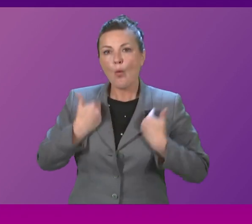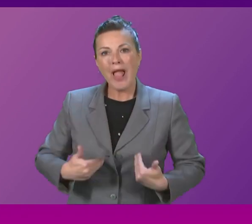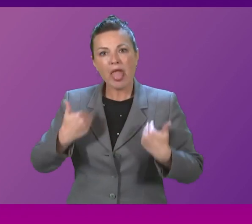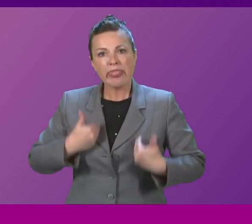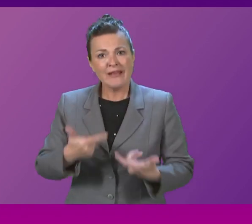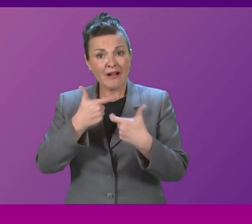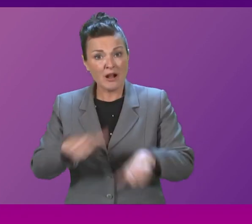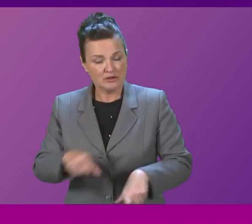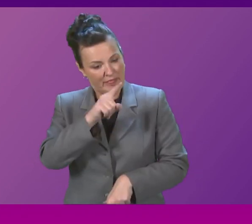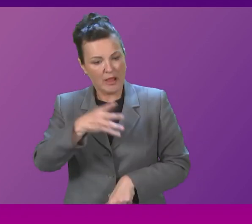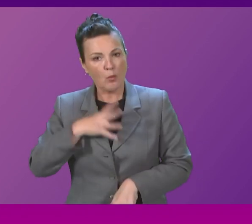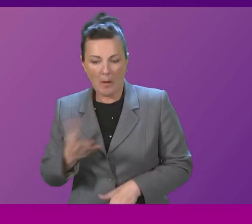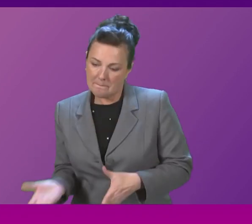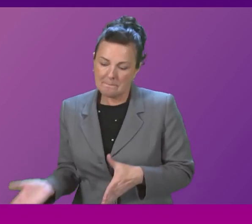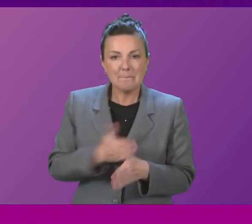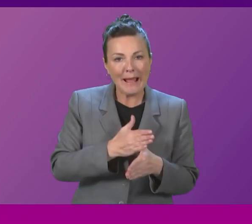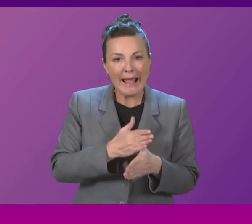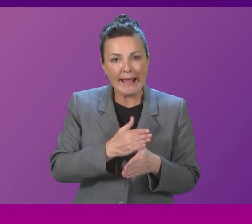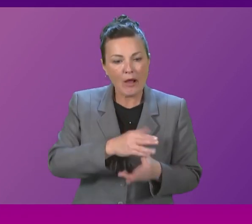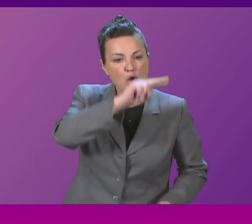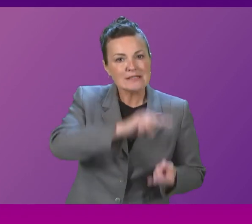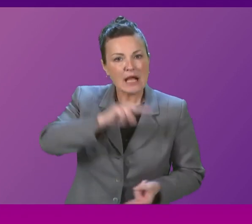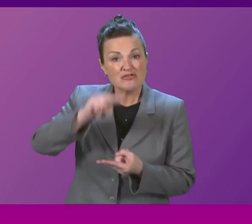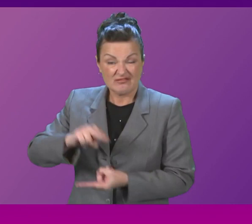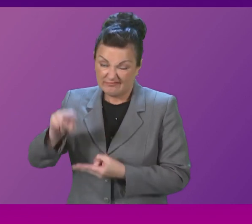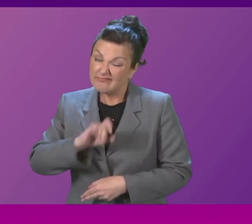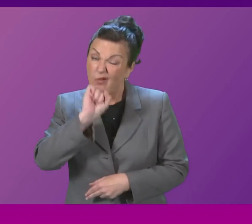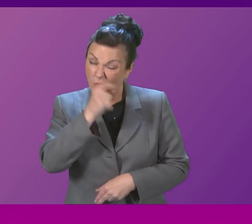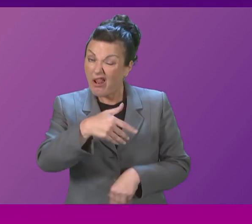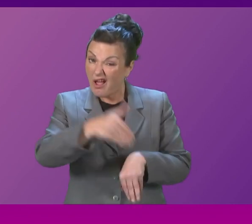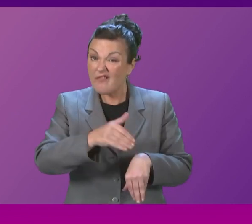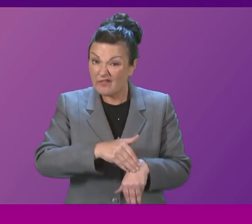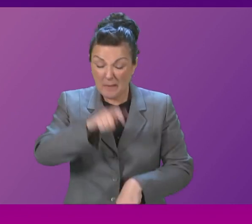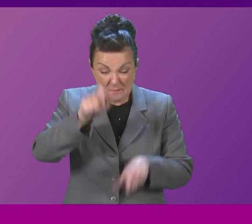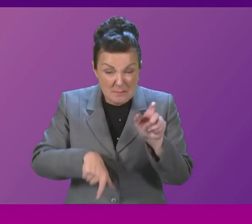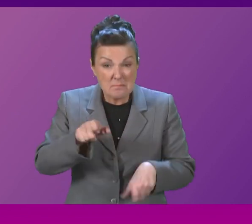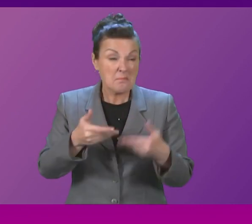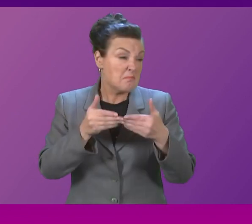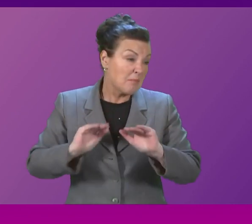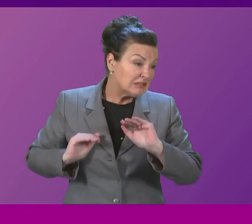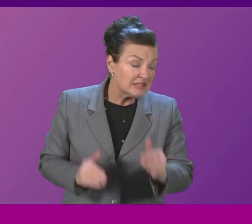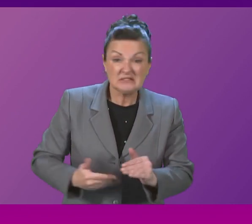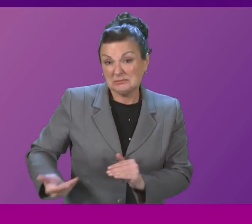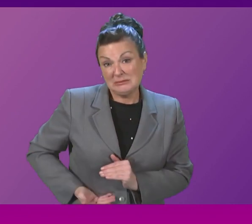It is the wrong approach and it will have a significantly adverse impact on people and public services across Scotland.